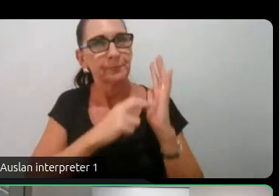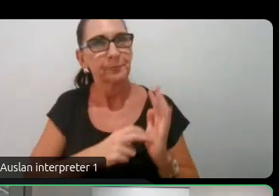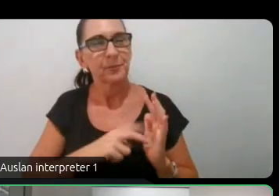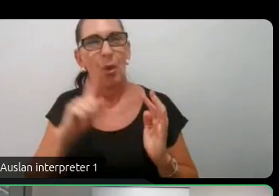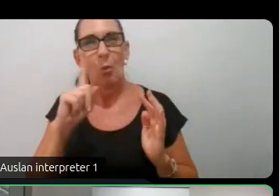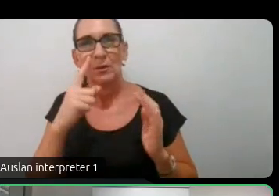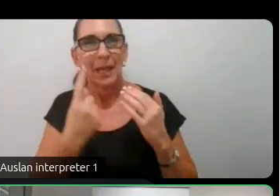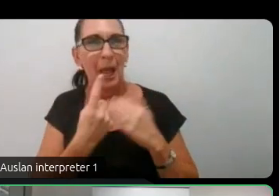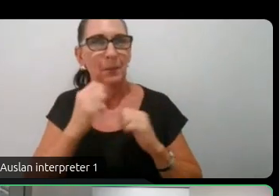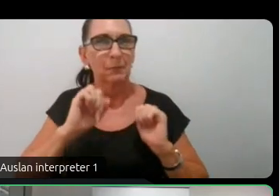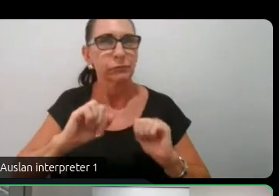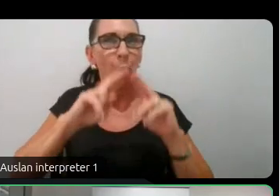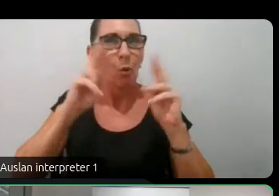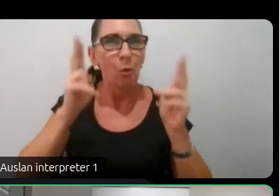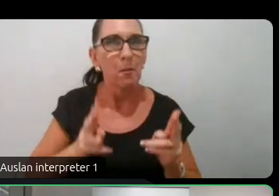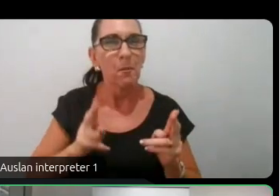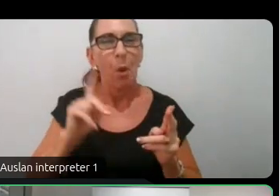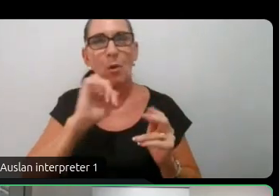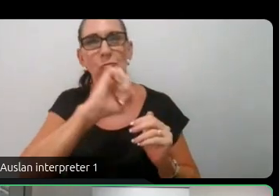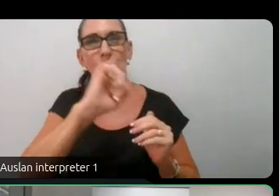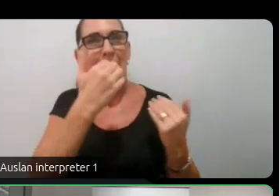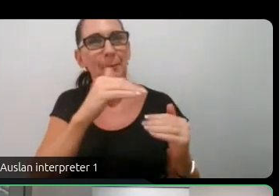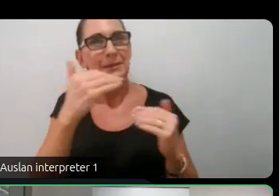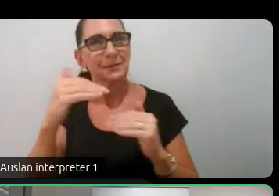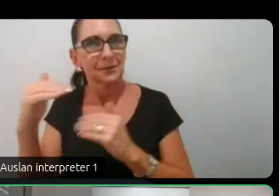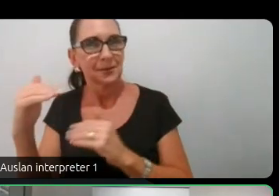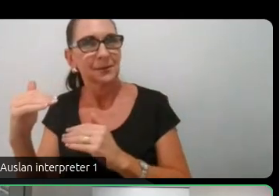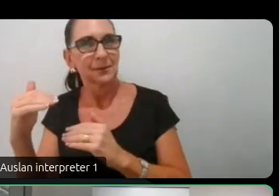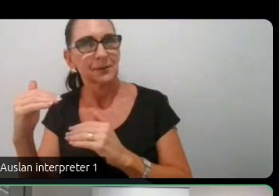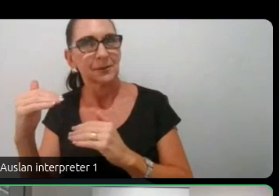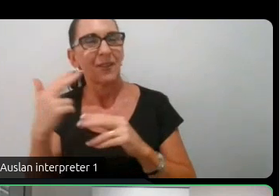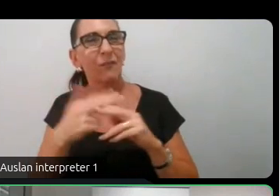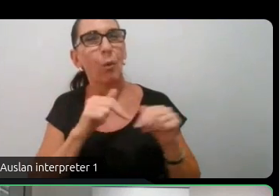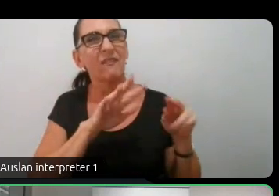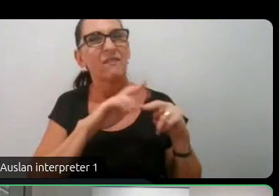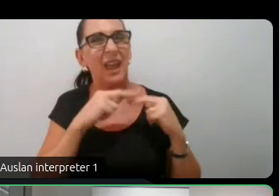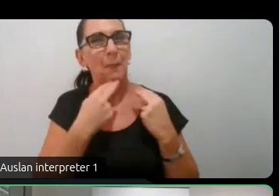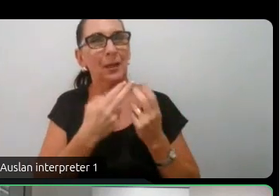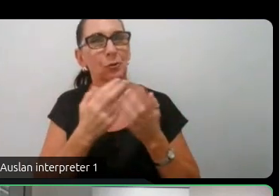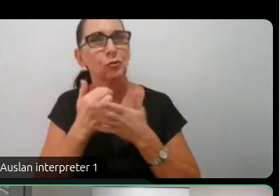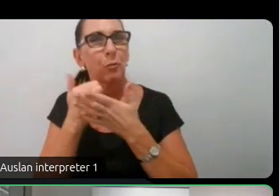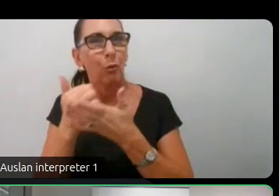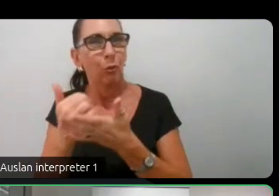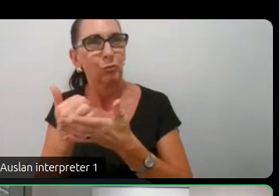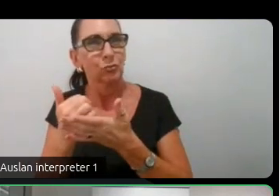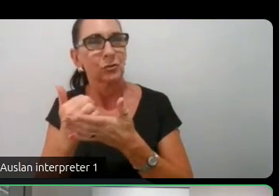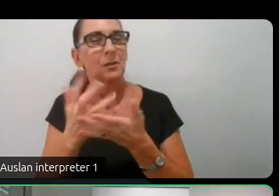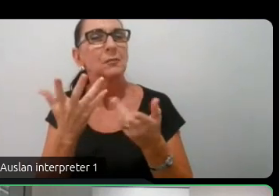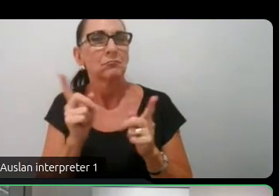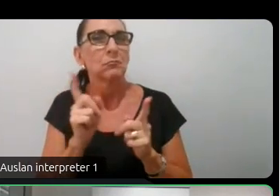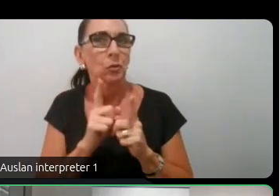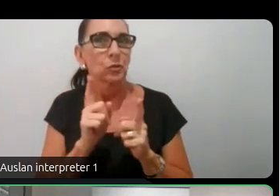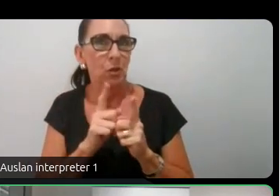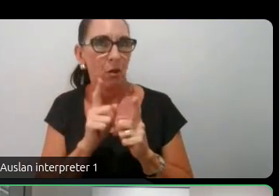what are the limitations that the informal support has. Um and also those aspects of making sure that